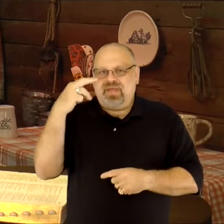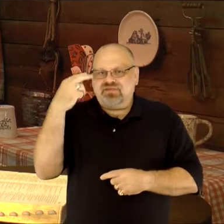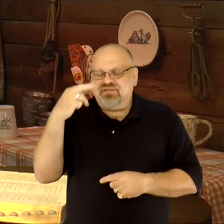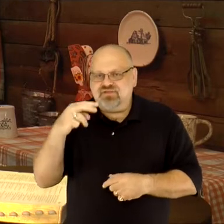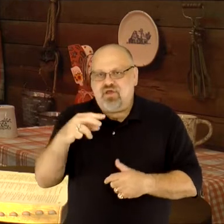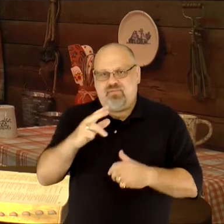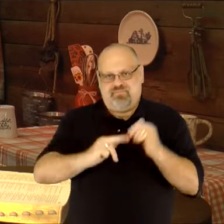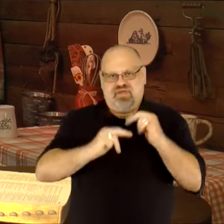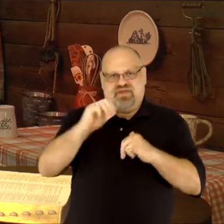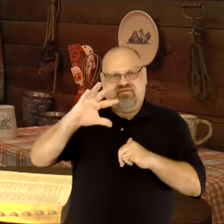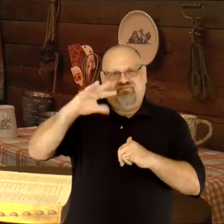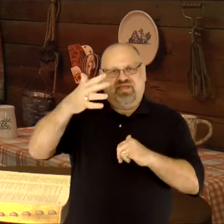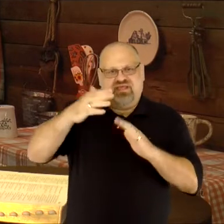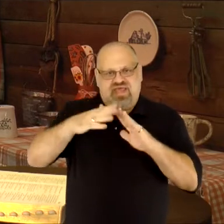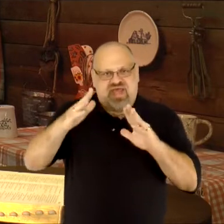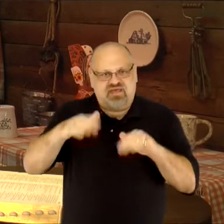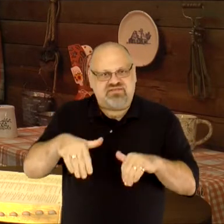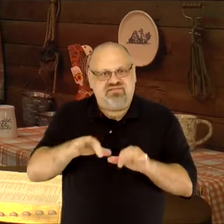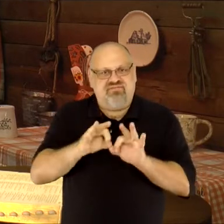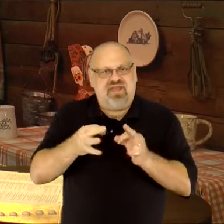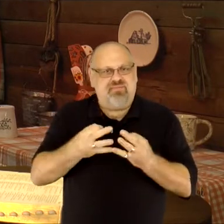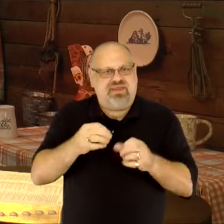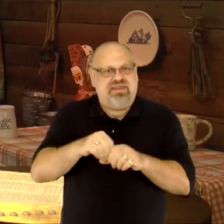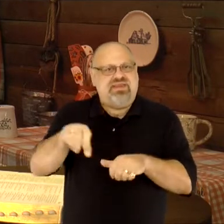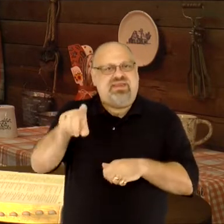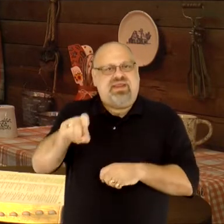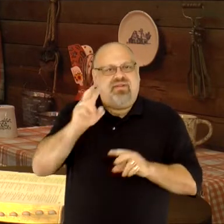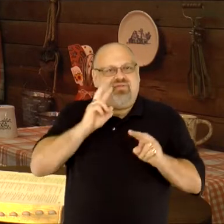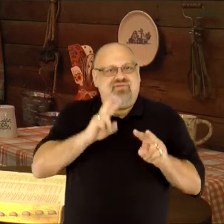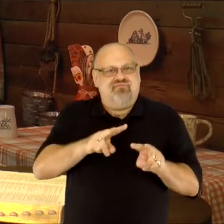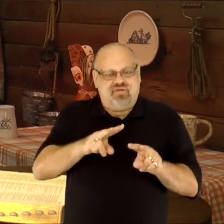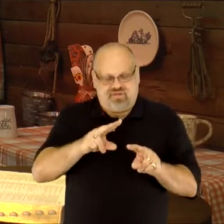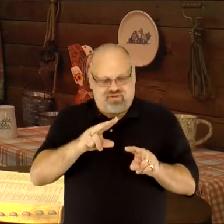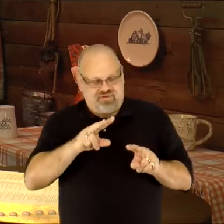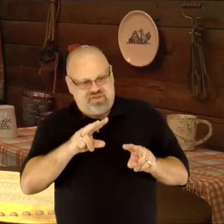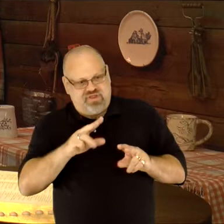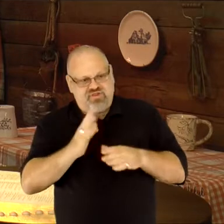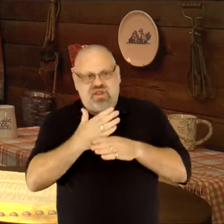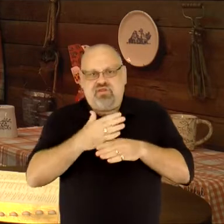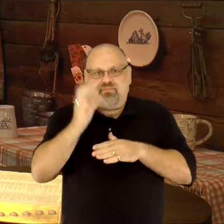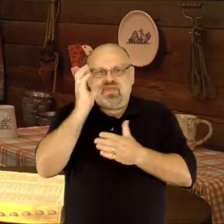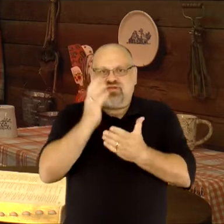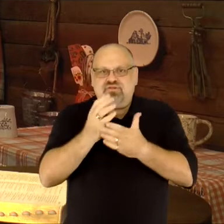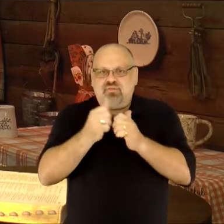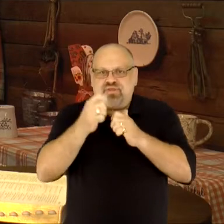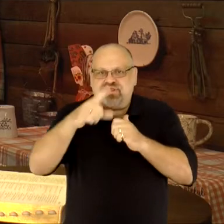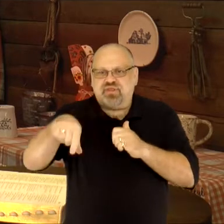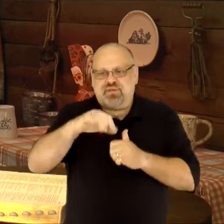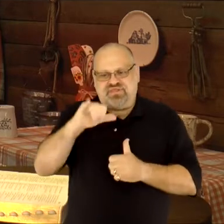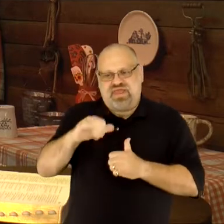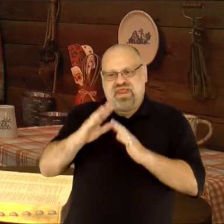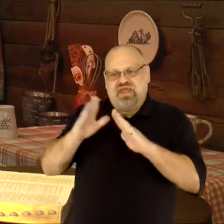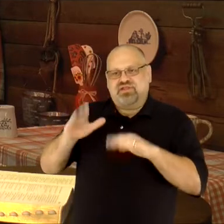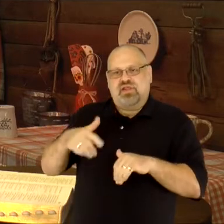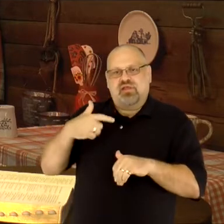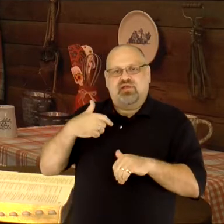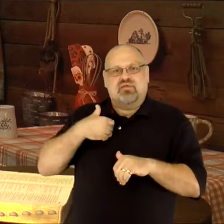in need. We're looking forward to sharing some pictures of that house build with you next week, as we make an impact in the world in the Name of Jesus.